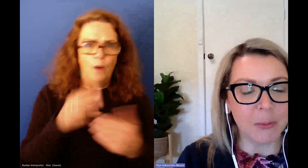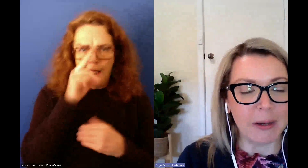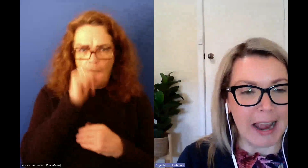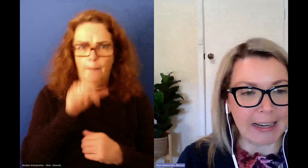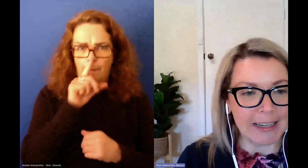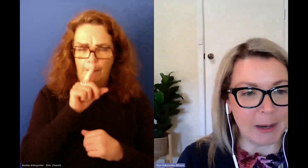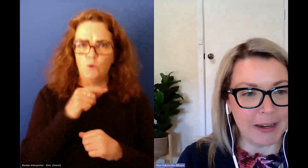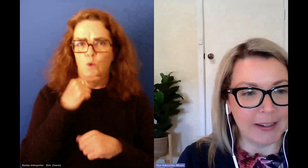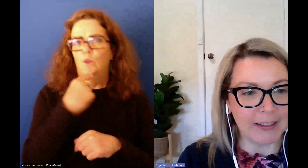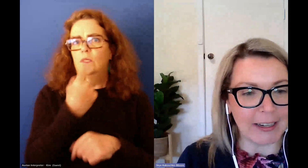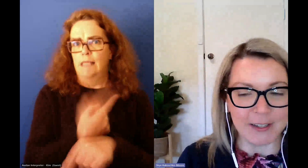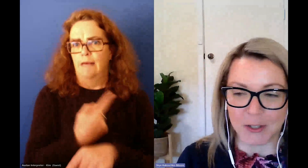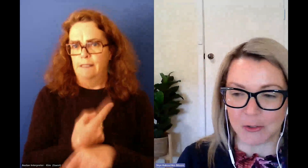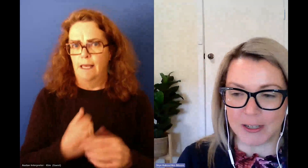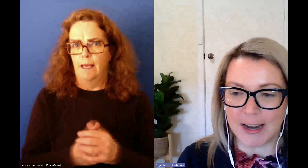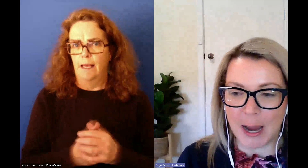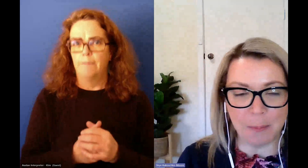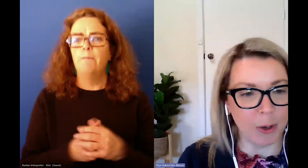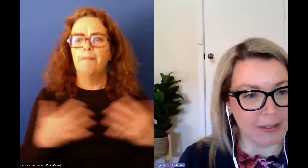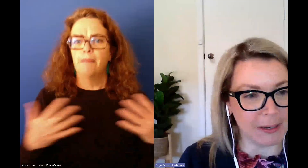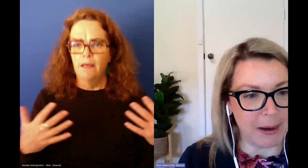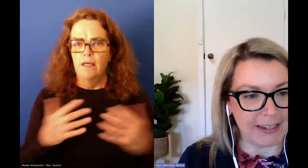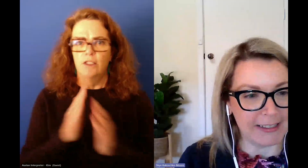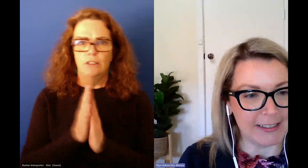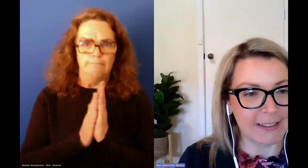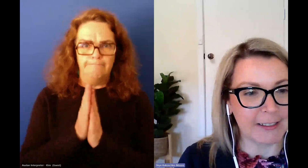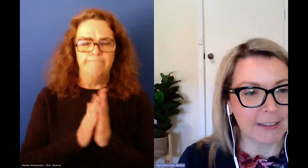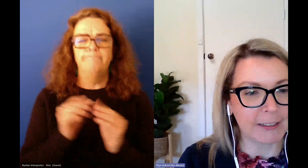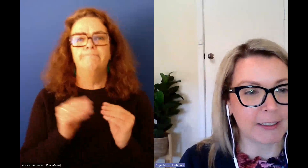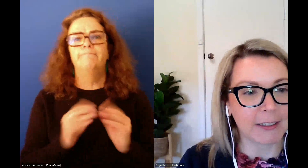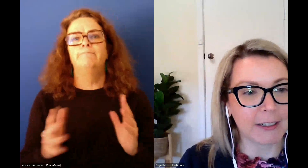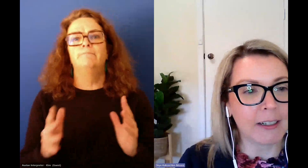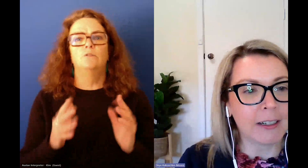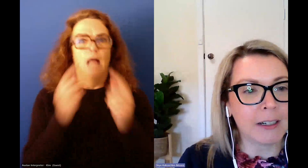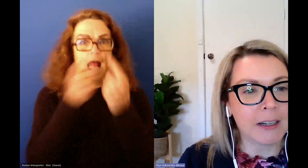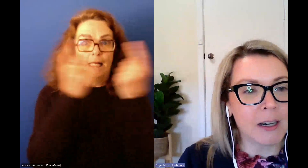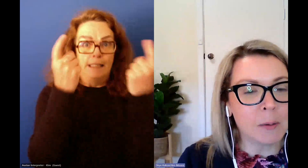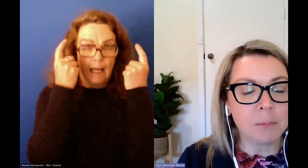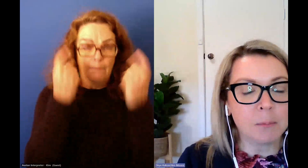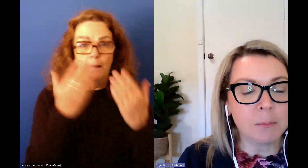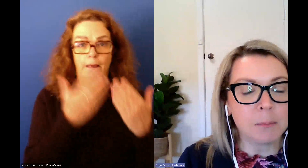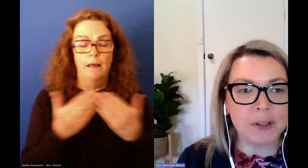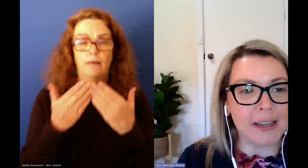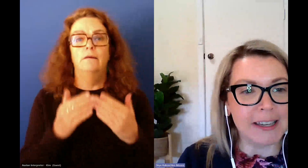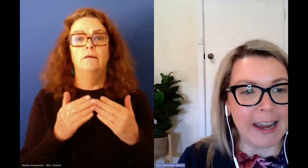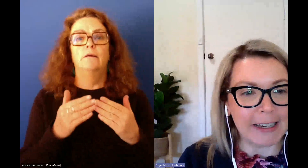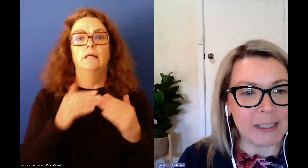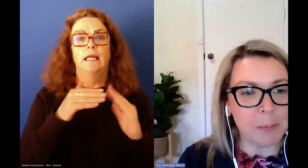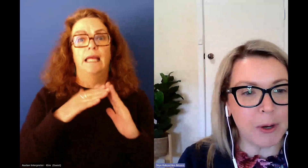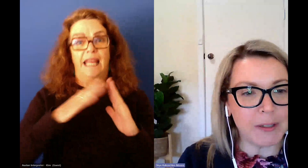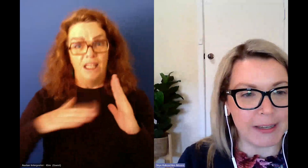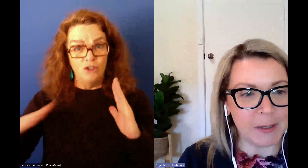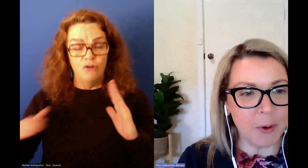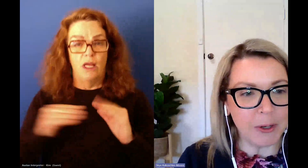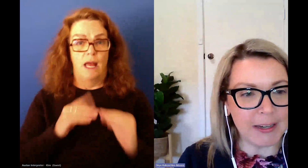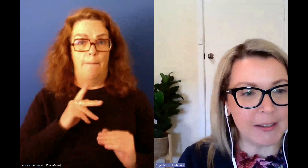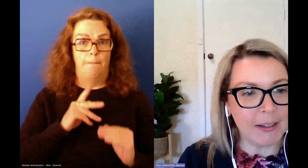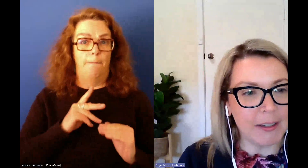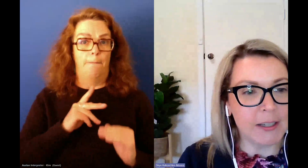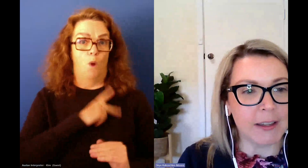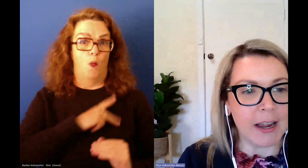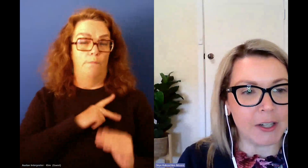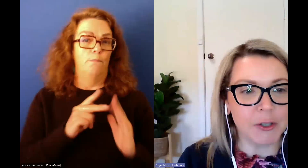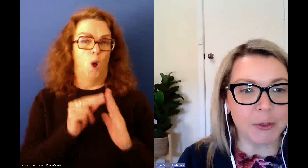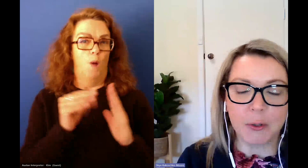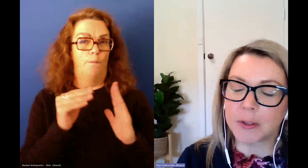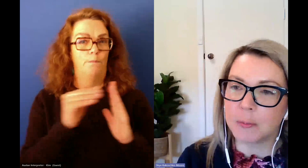between academia, industry and policy makers. Maria presented expert testimony to the National Youth